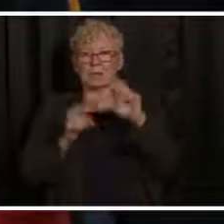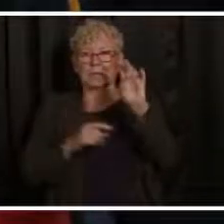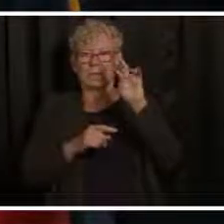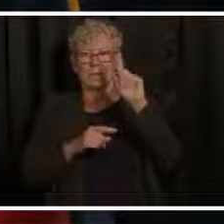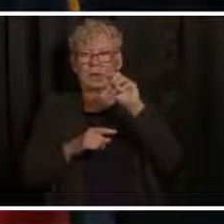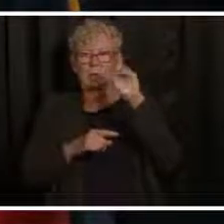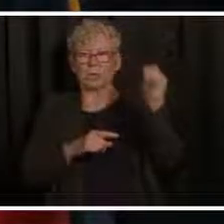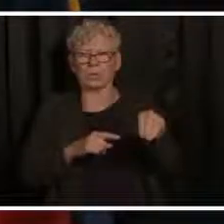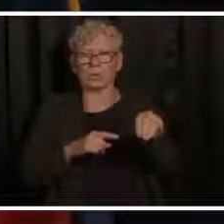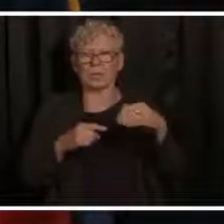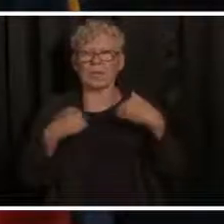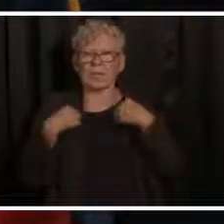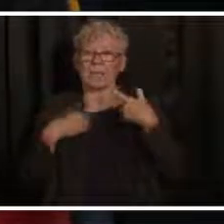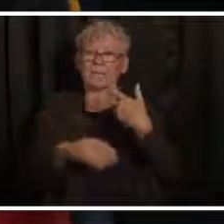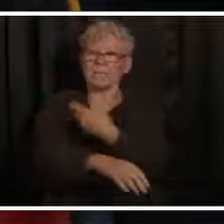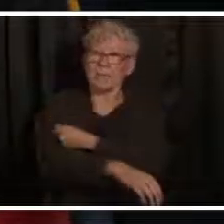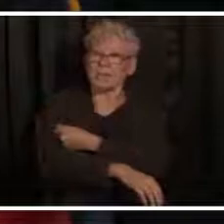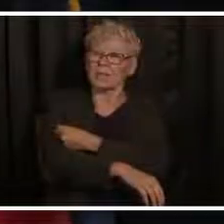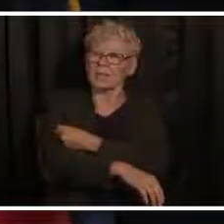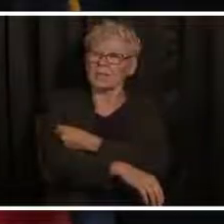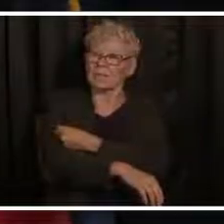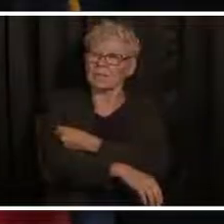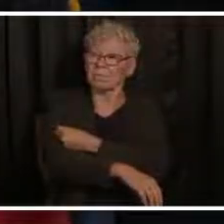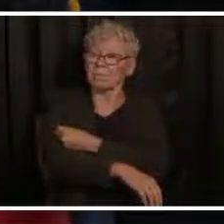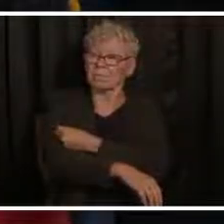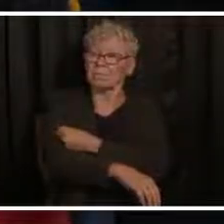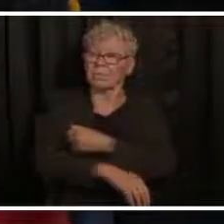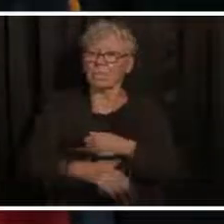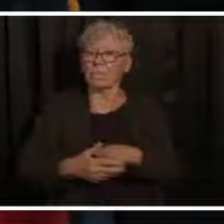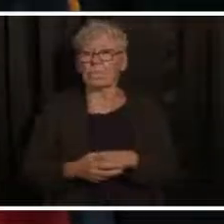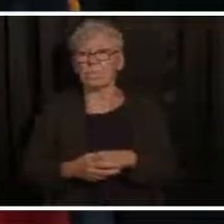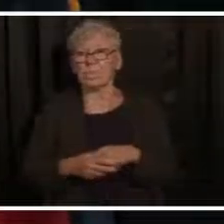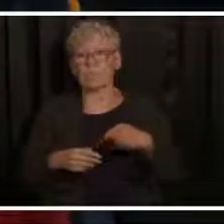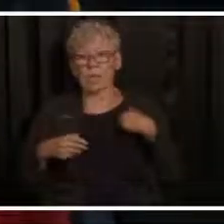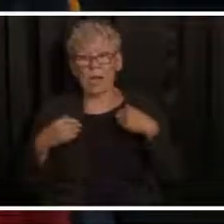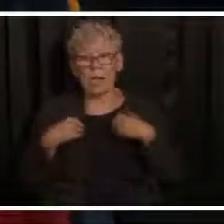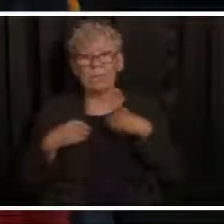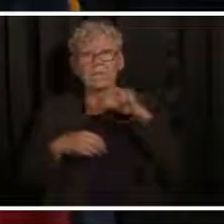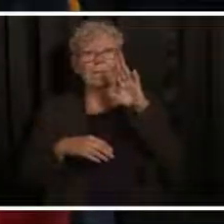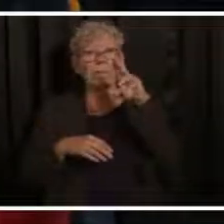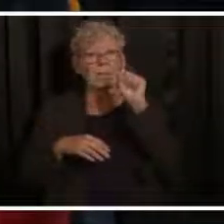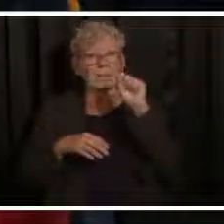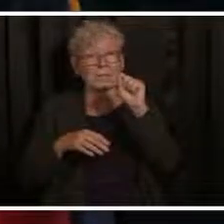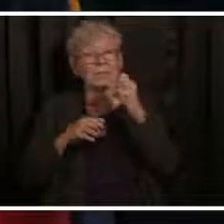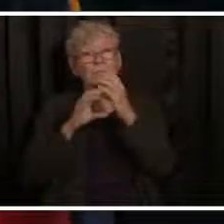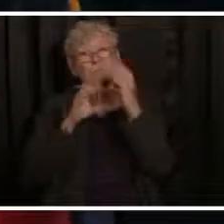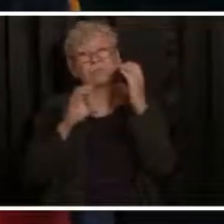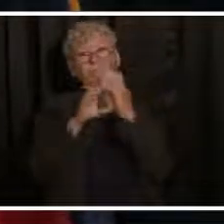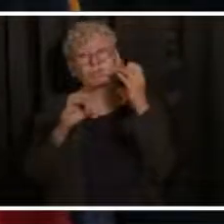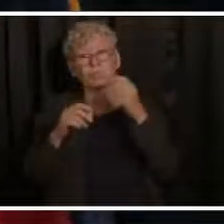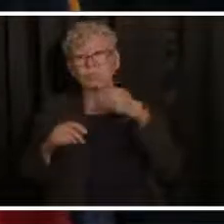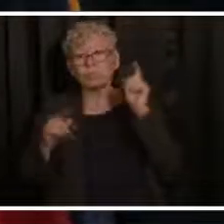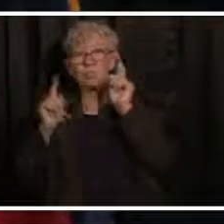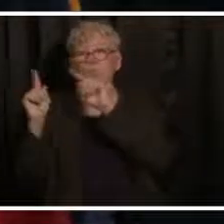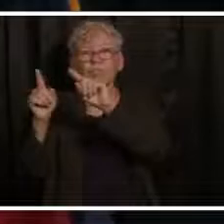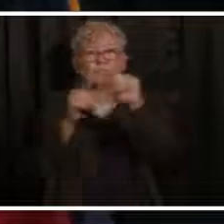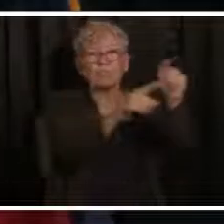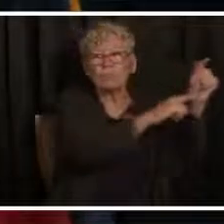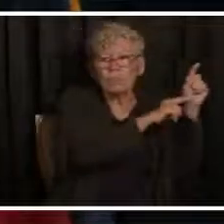overall picture. Um it's the bus program. Uh the community outreach and equity program. Uh the the drawings um you know,